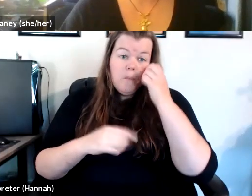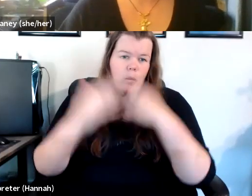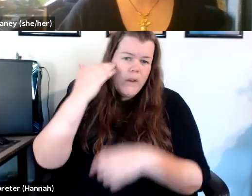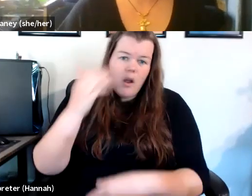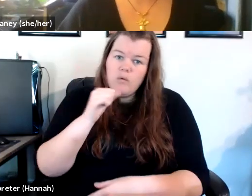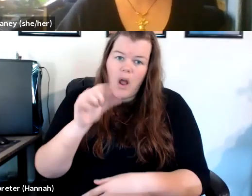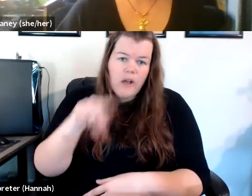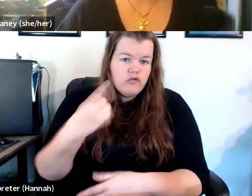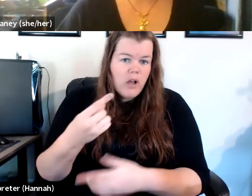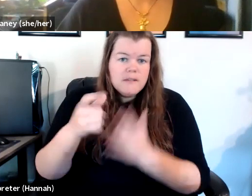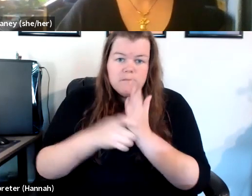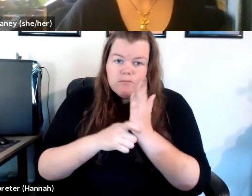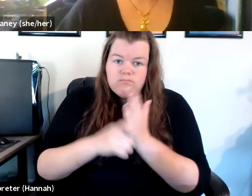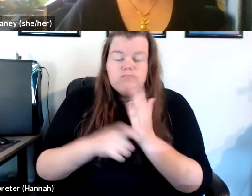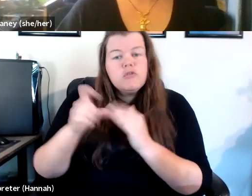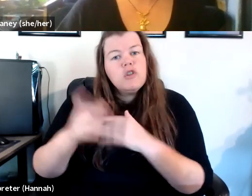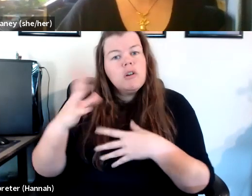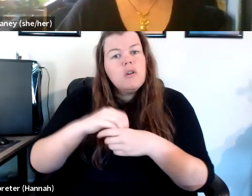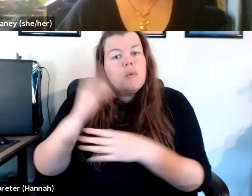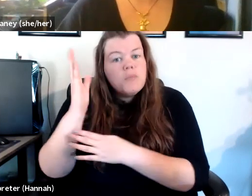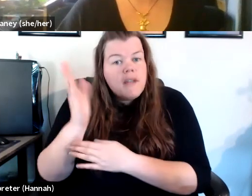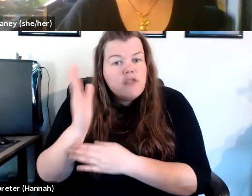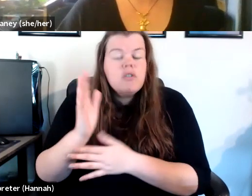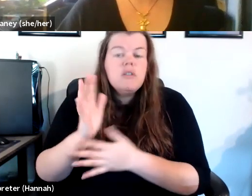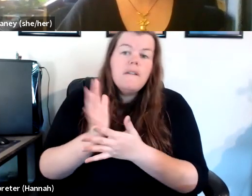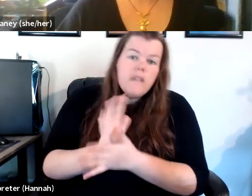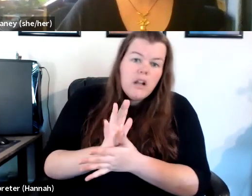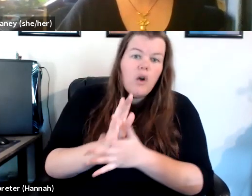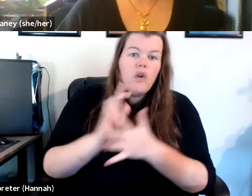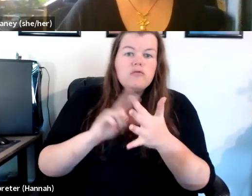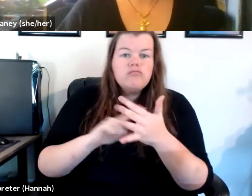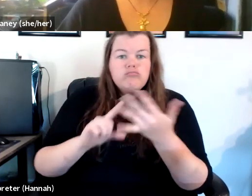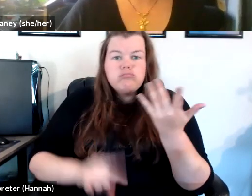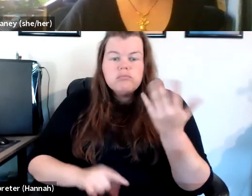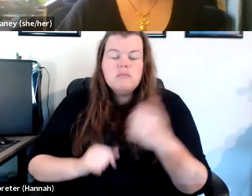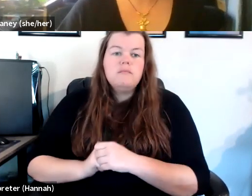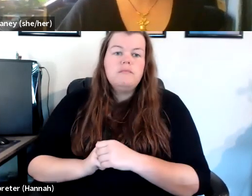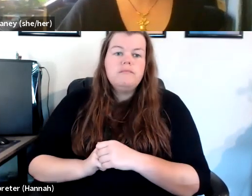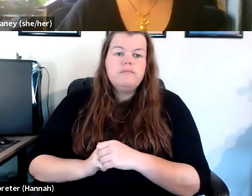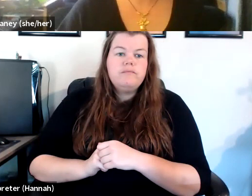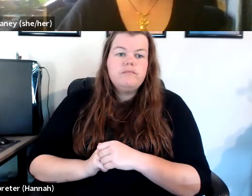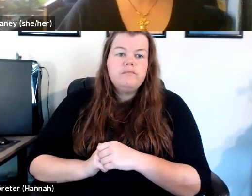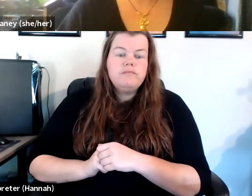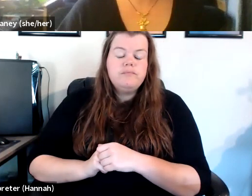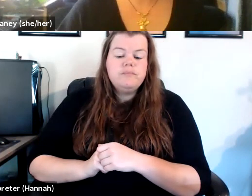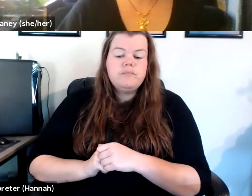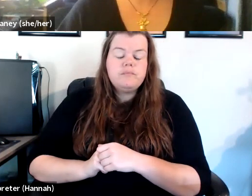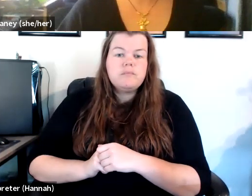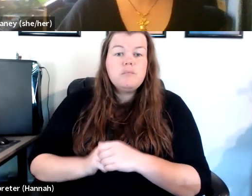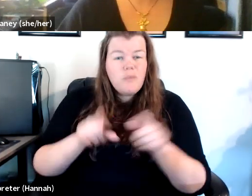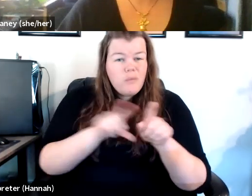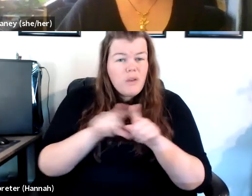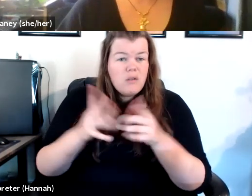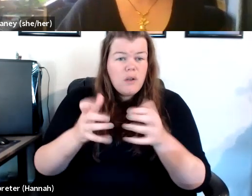things like presentations, videos, etc. And finally, we want to continue to review those